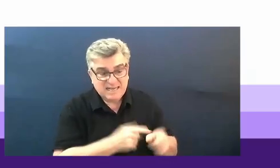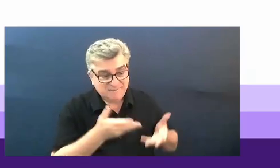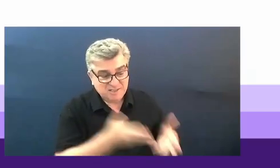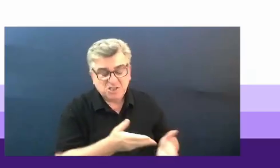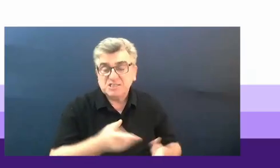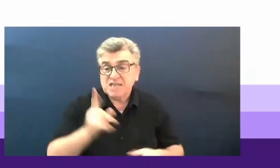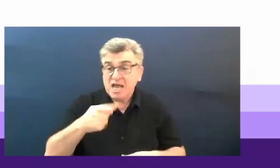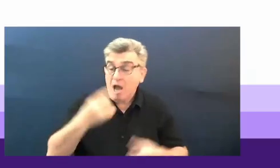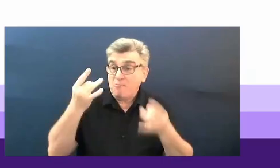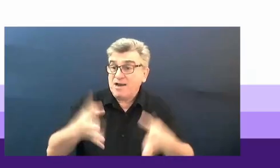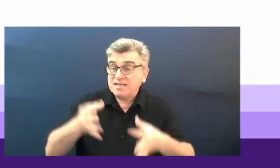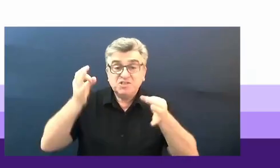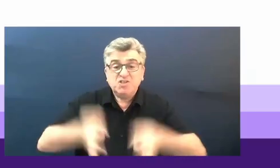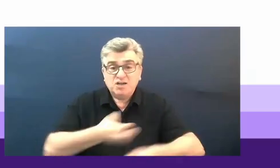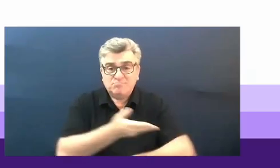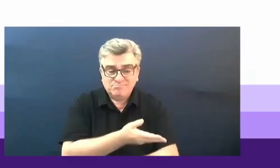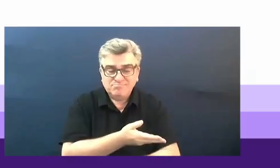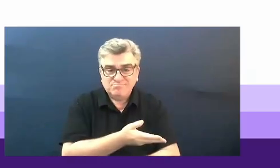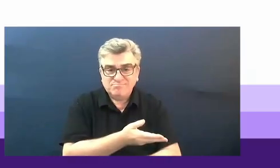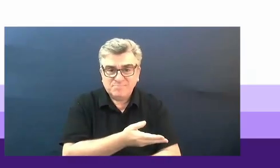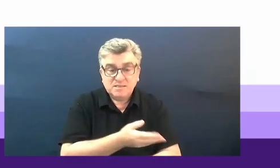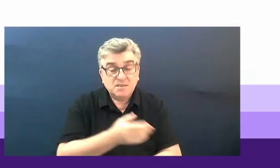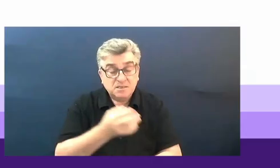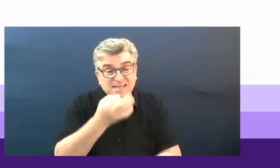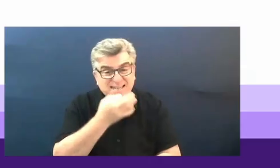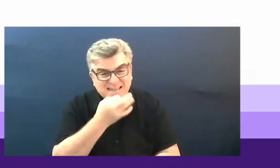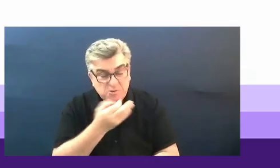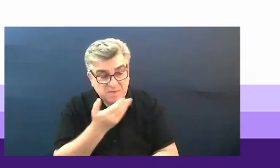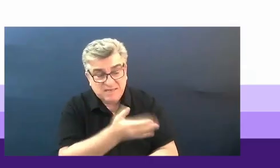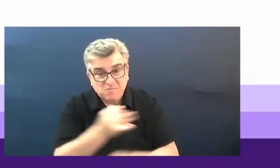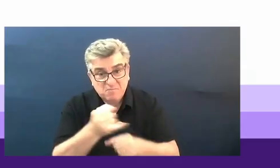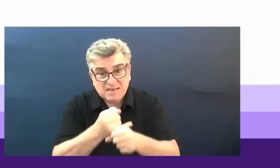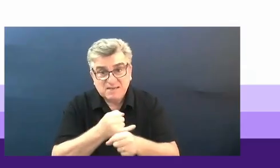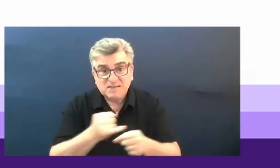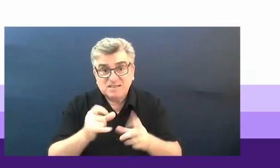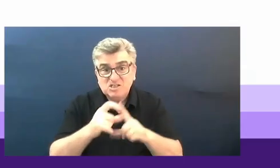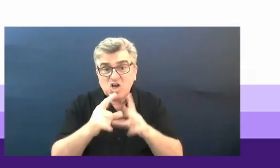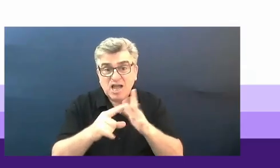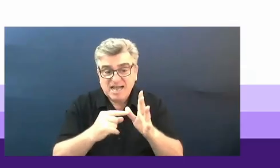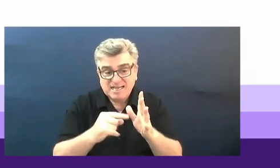had a little bit of Diazepam just to settle her anxiety, and she was successful and actually came